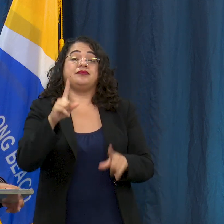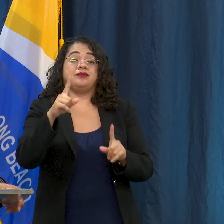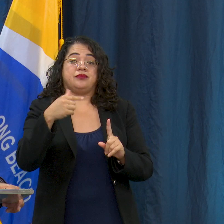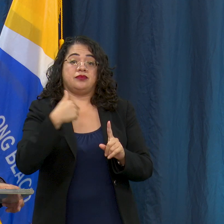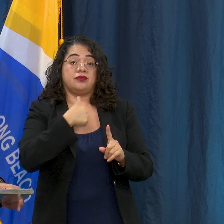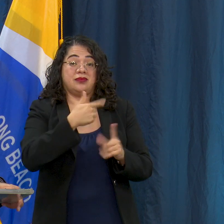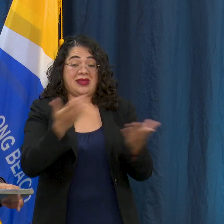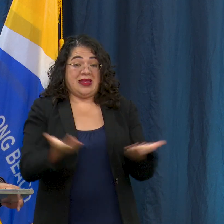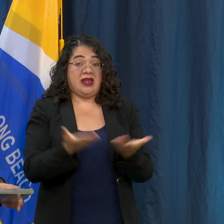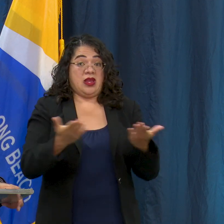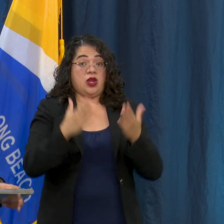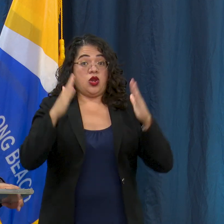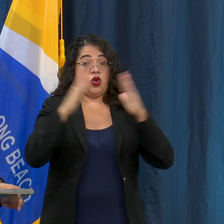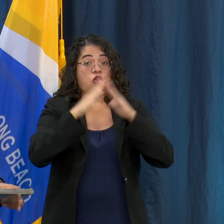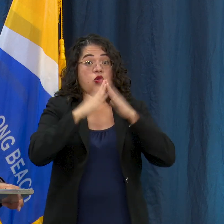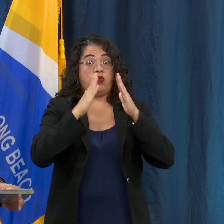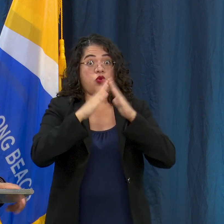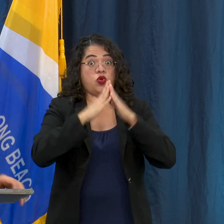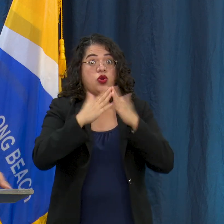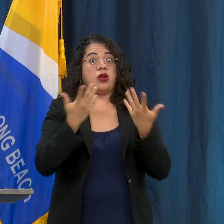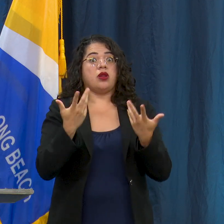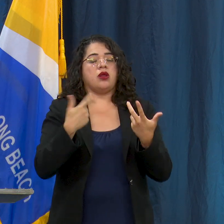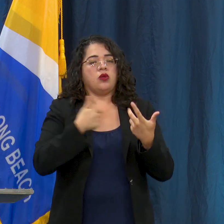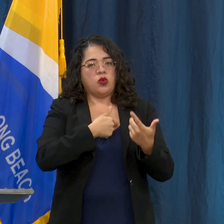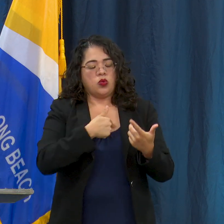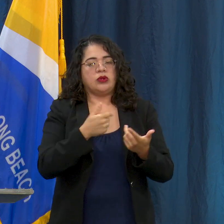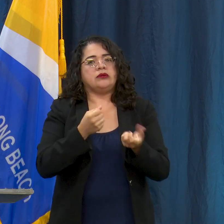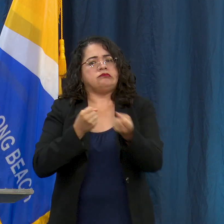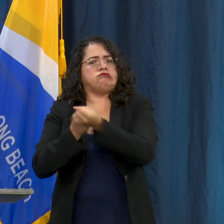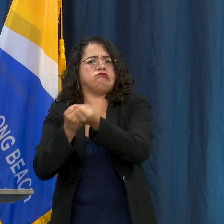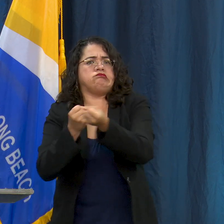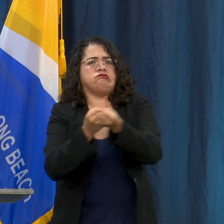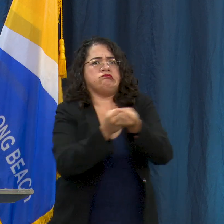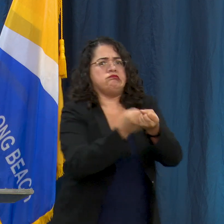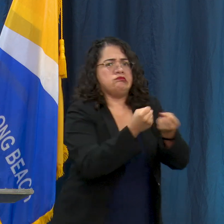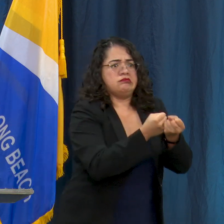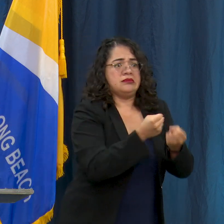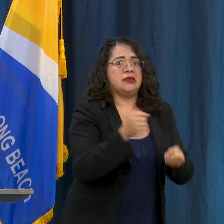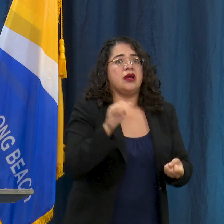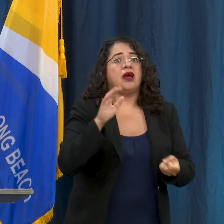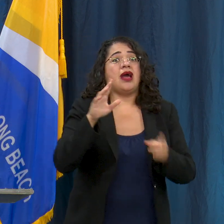community is also costly. We do 1,000 tests a day for free.